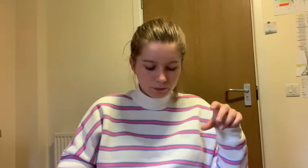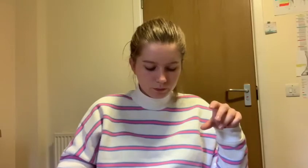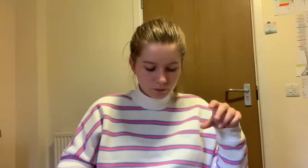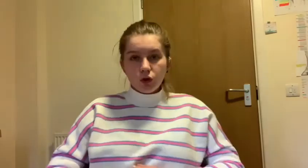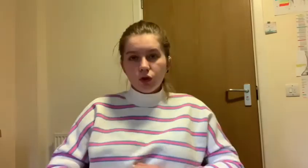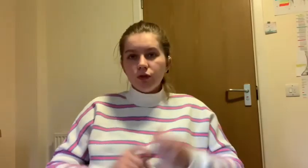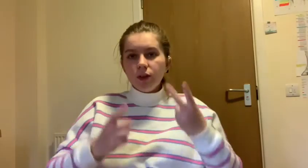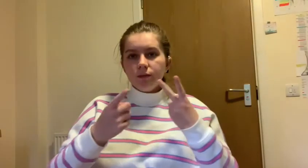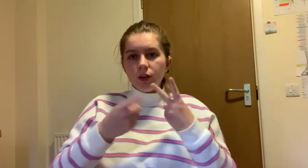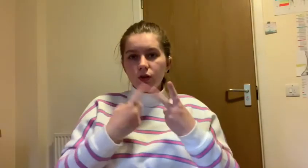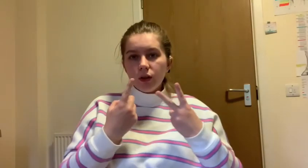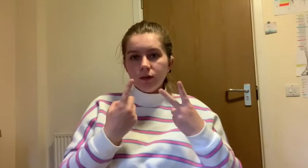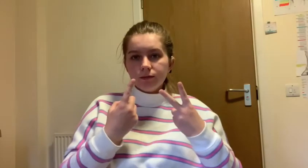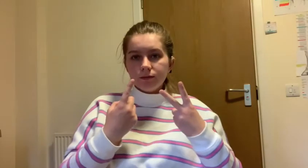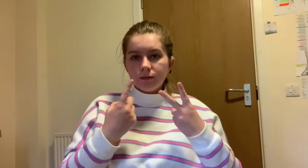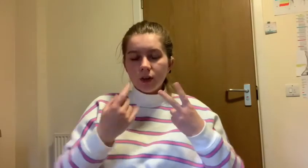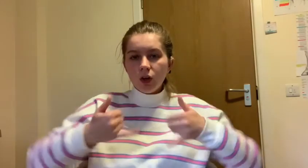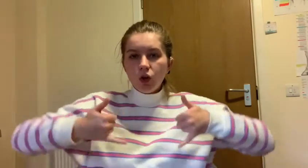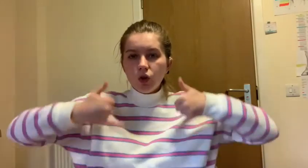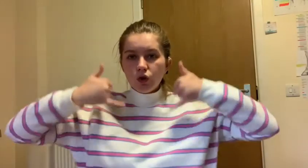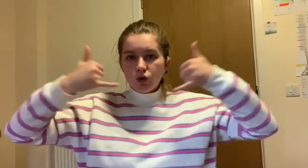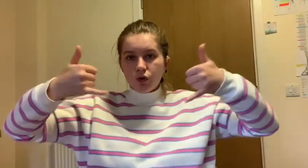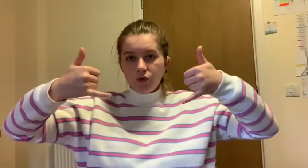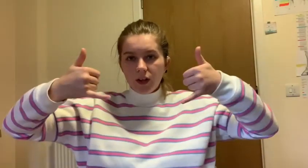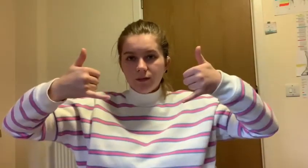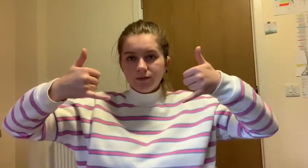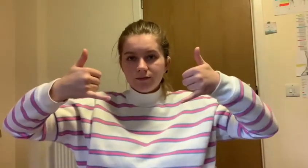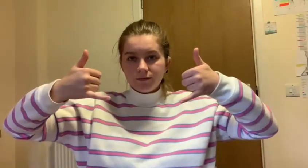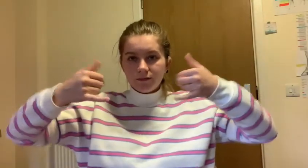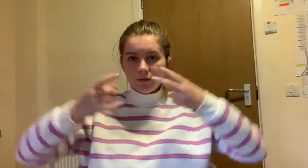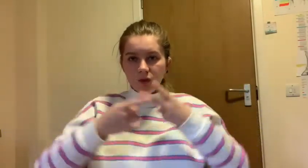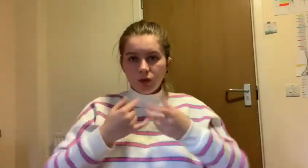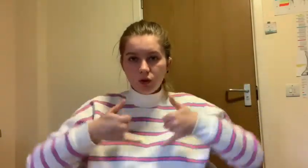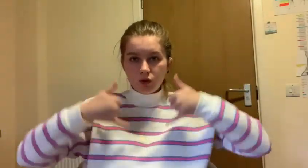"Another trophy" x2